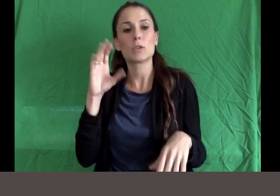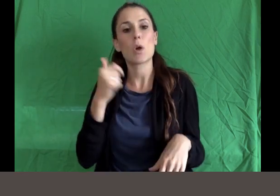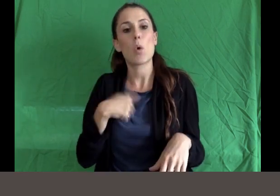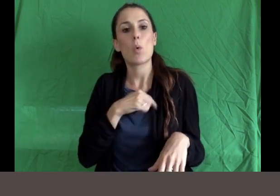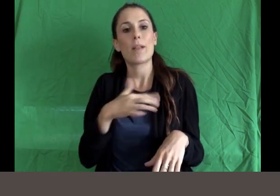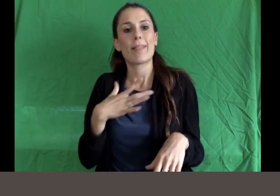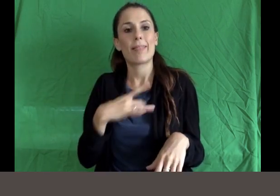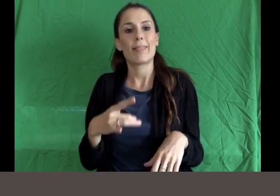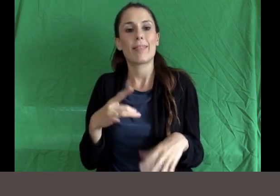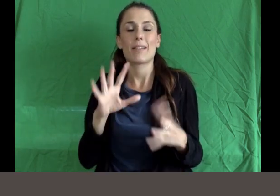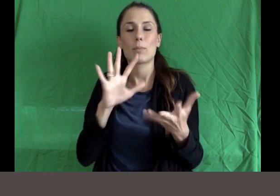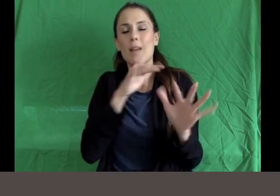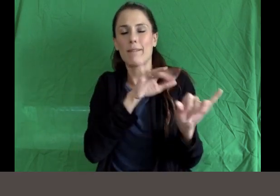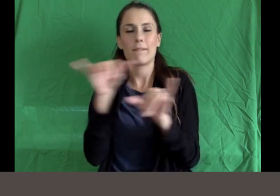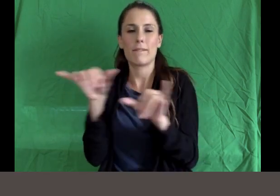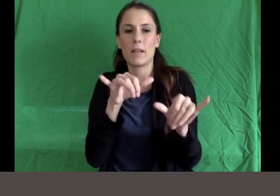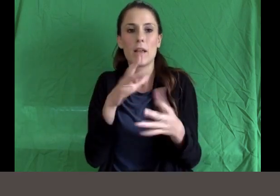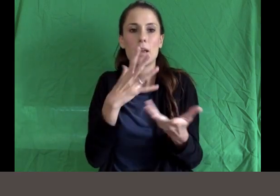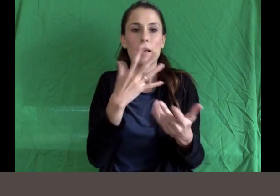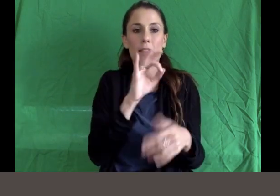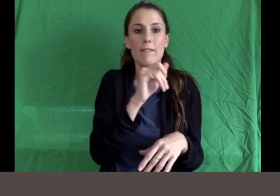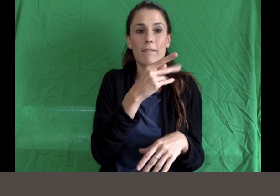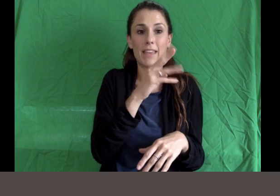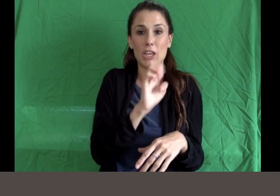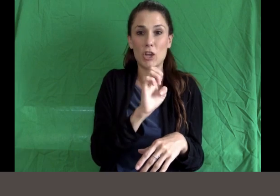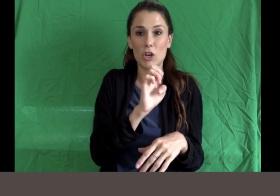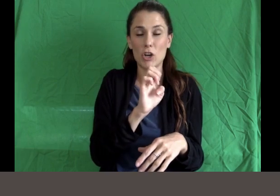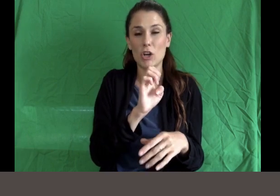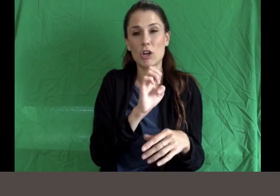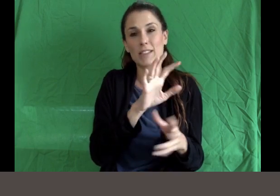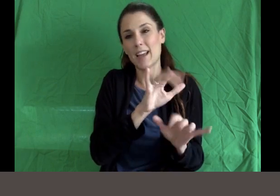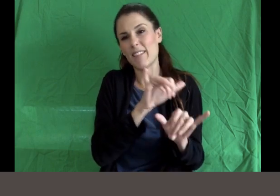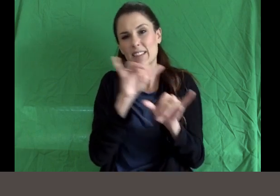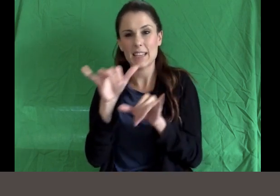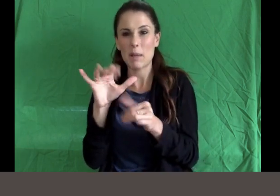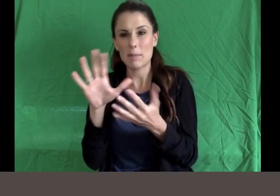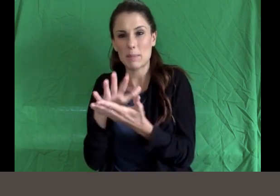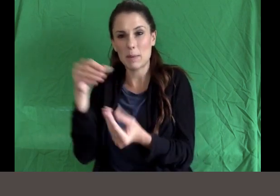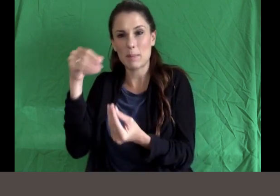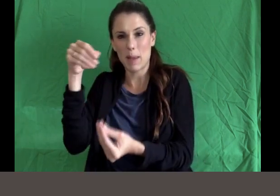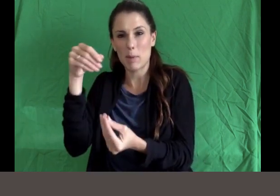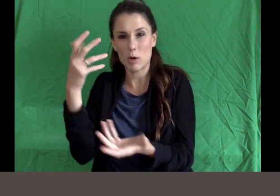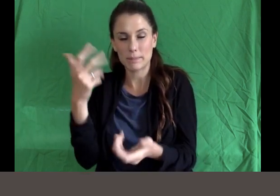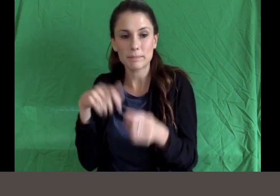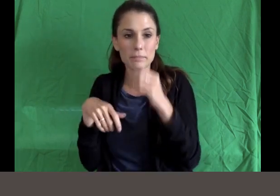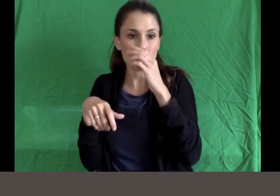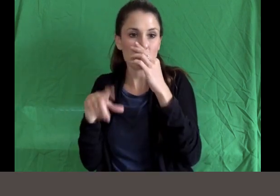of to the sheet of paper the thing that we're drawing on and what's very useful to draw